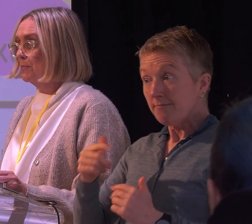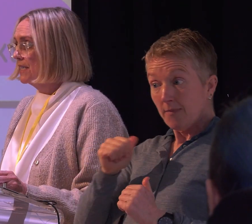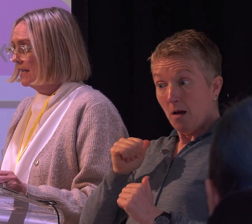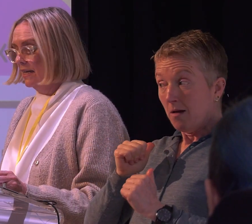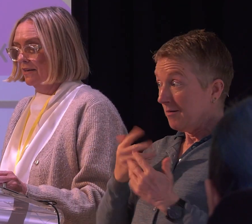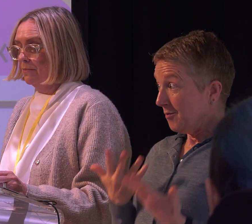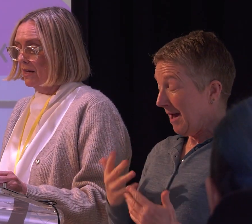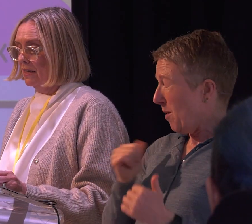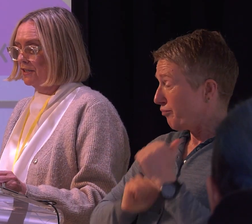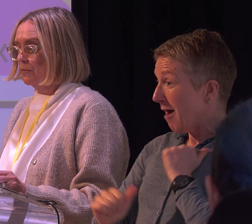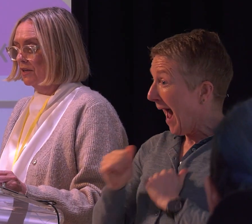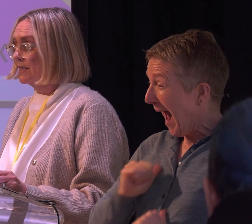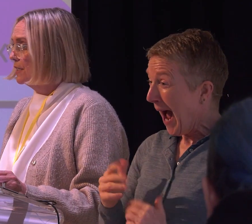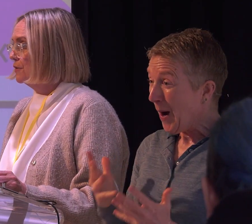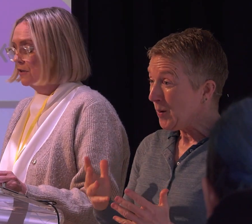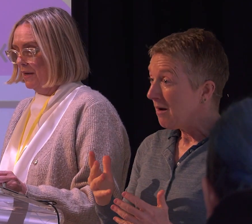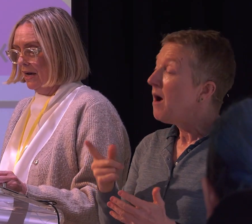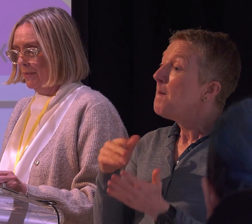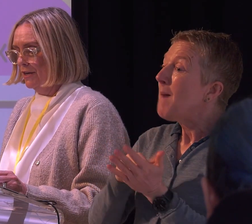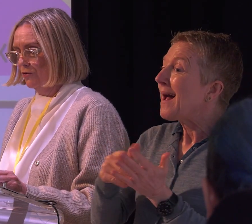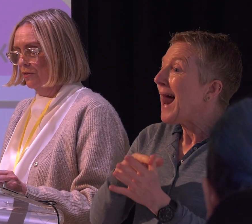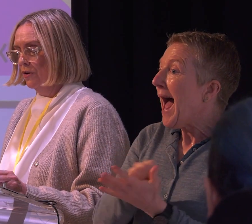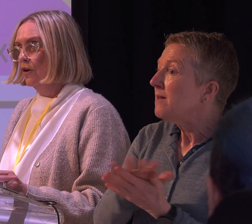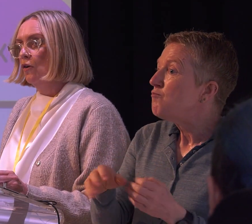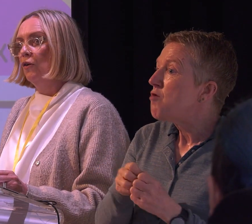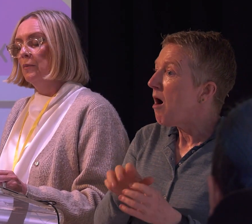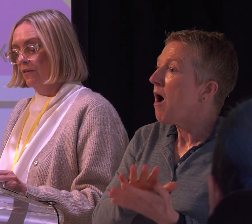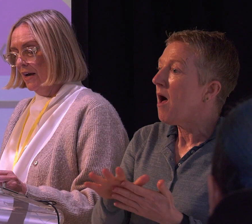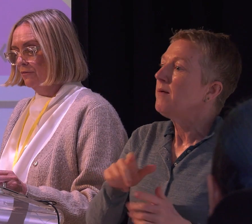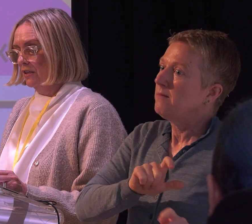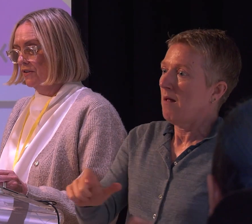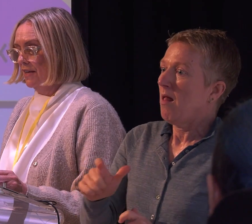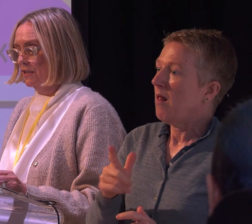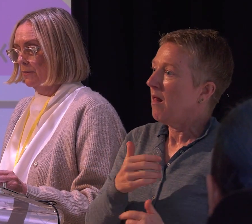and particularly, that Michael Attenborough continues to be our patron, following the founding of the centre